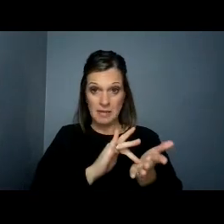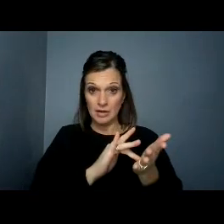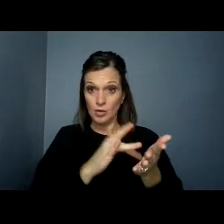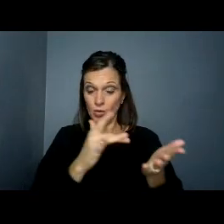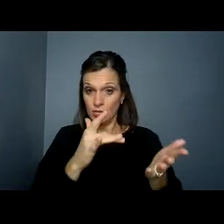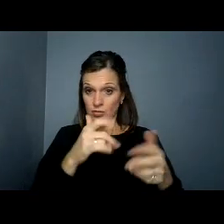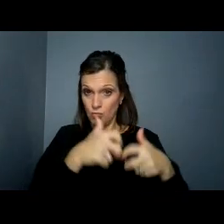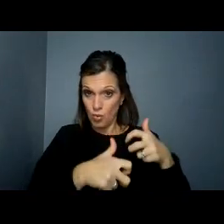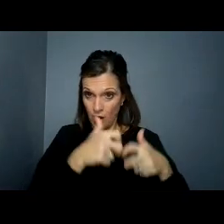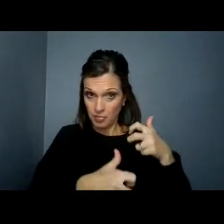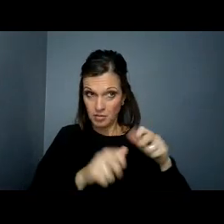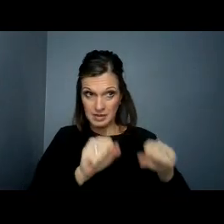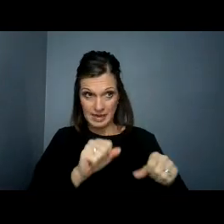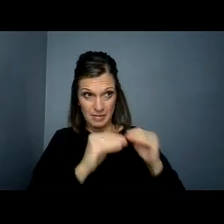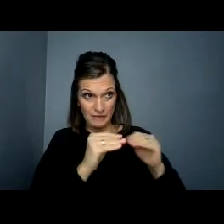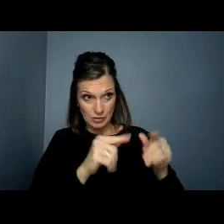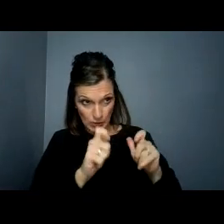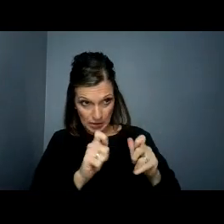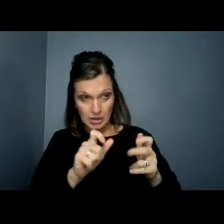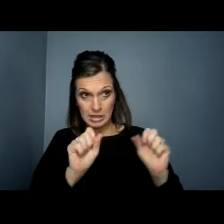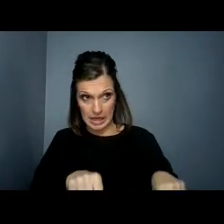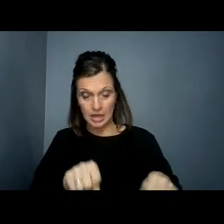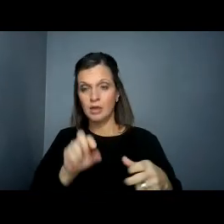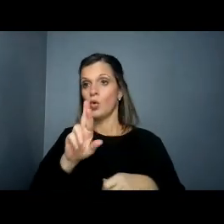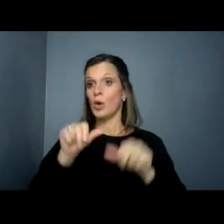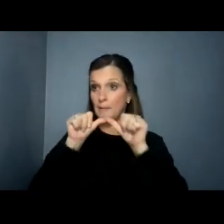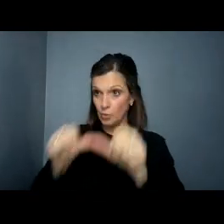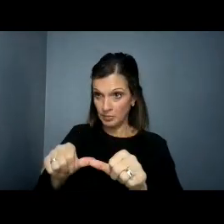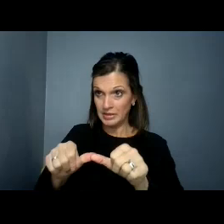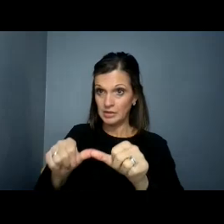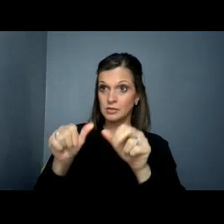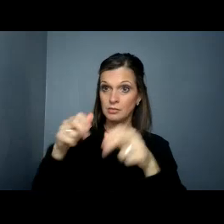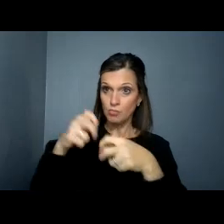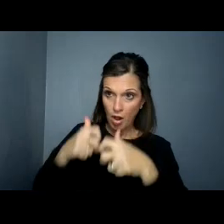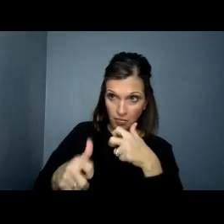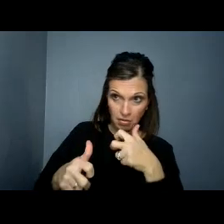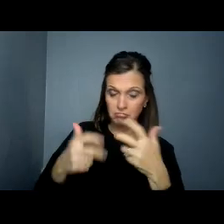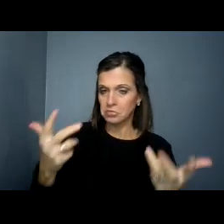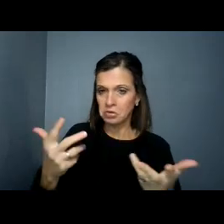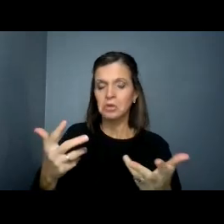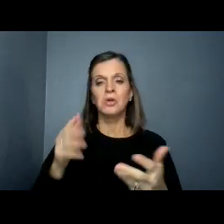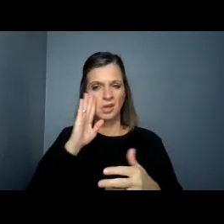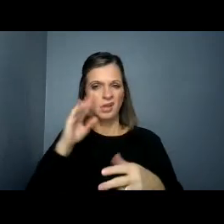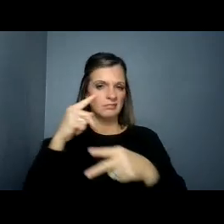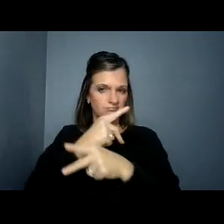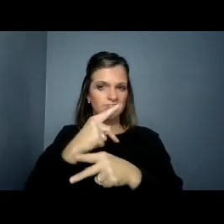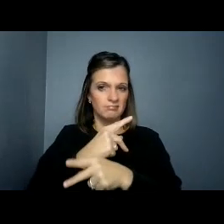issue that can be fixed quickly? With amplification or something?